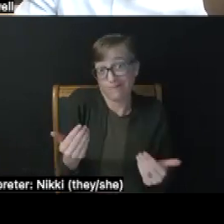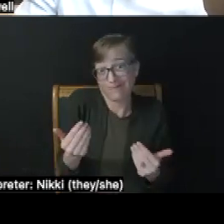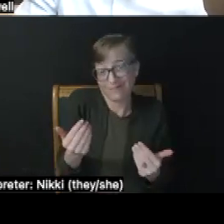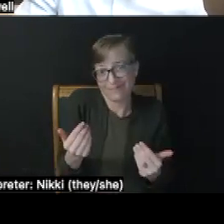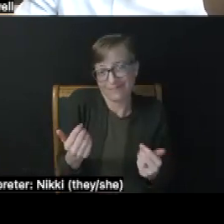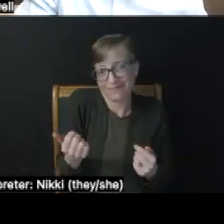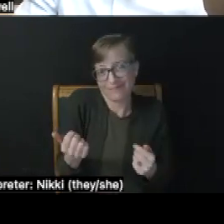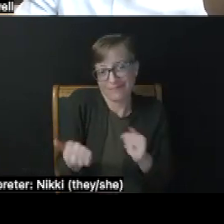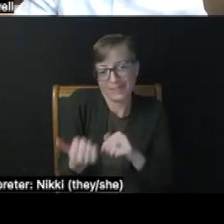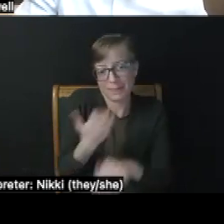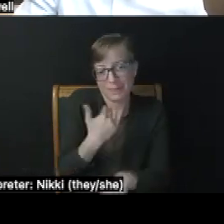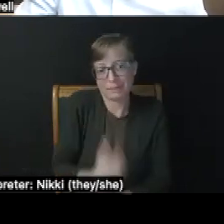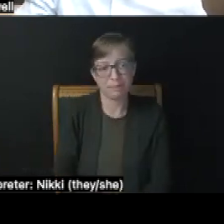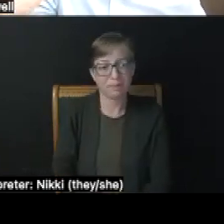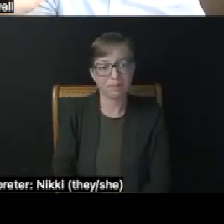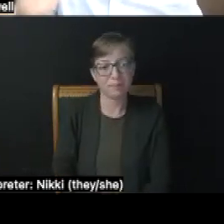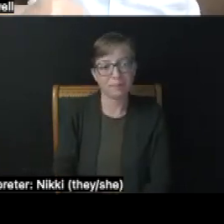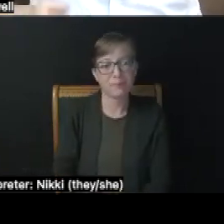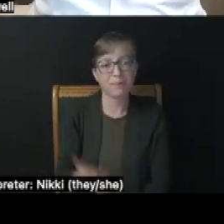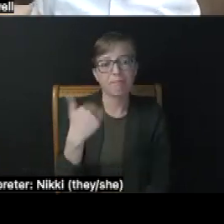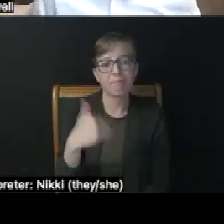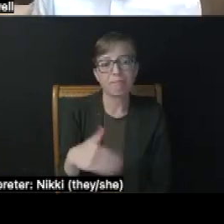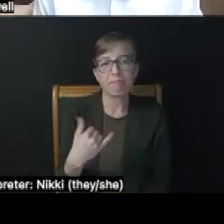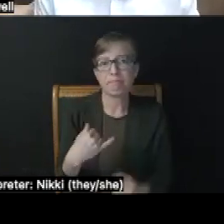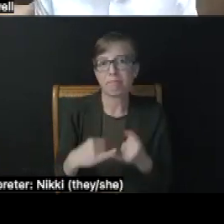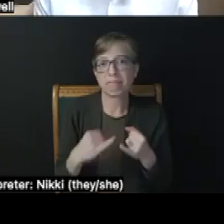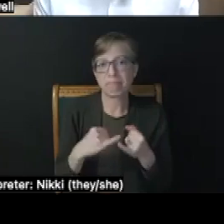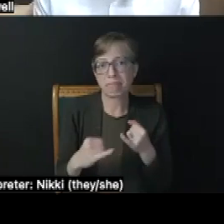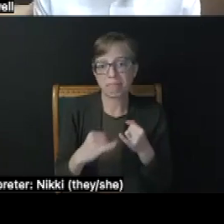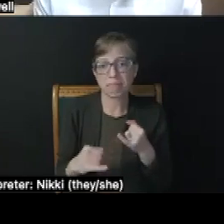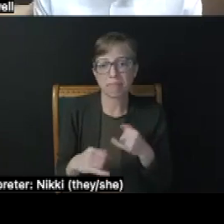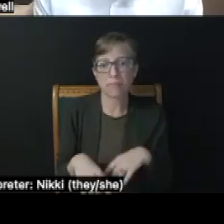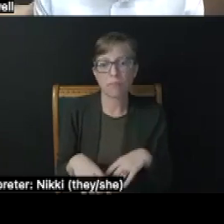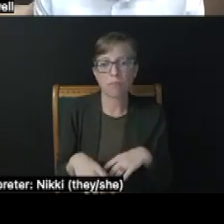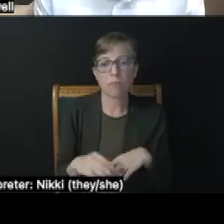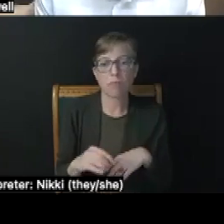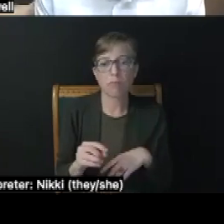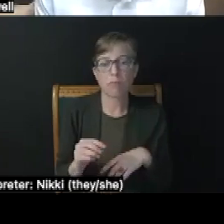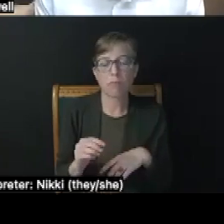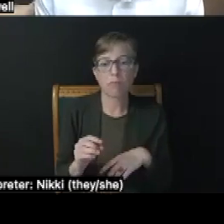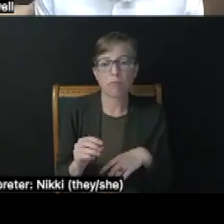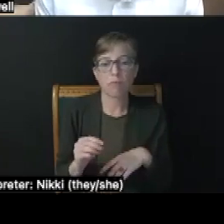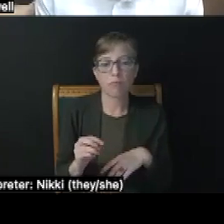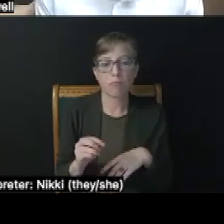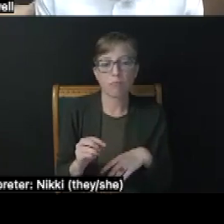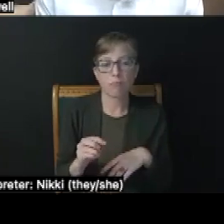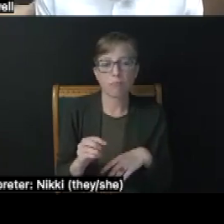Then lastly, here is some contact information.